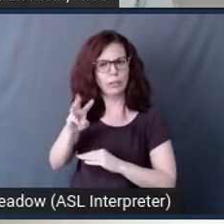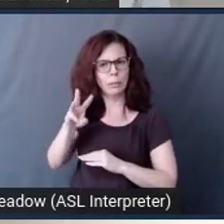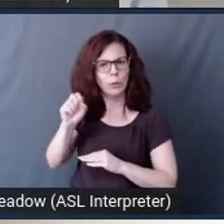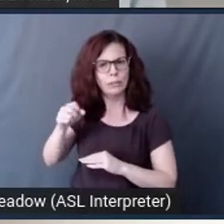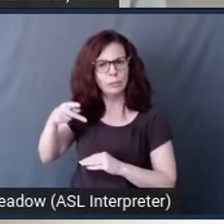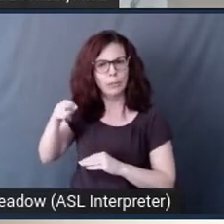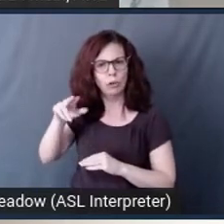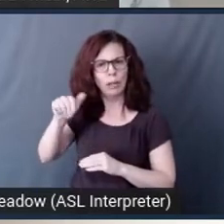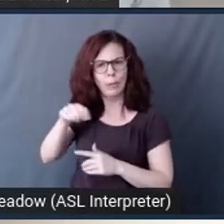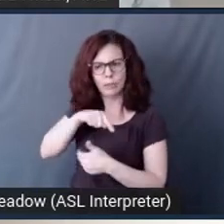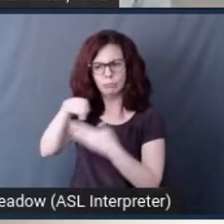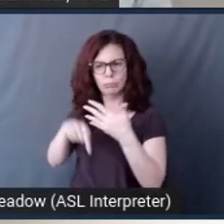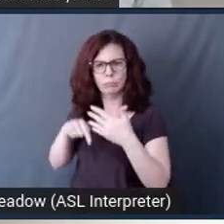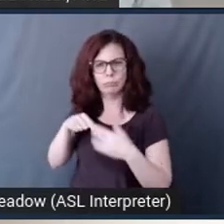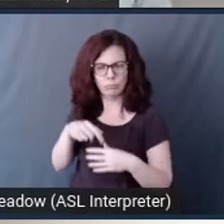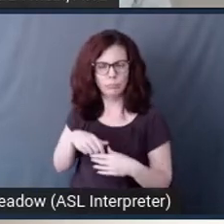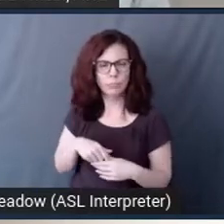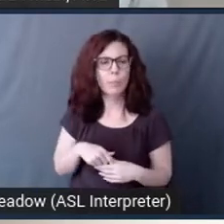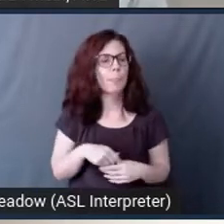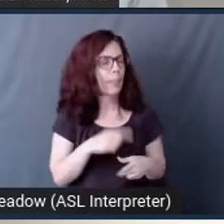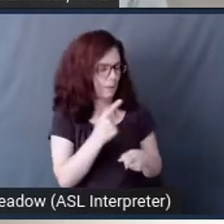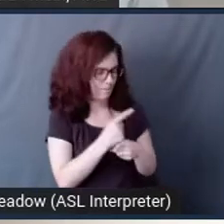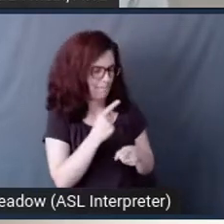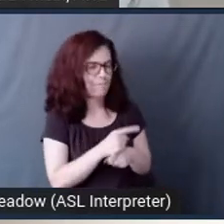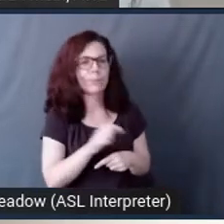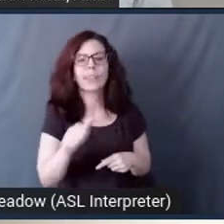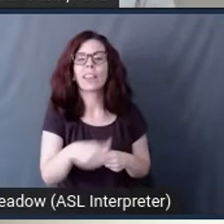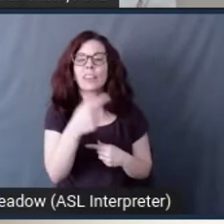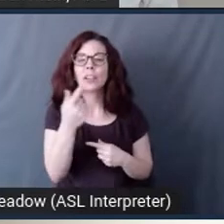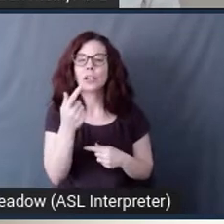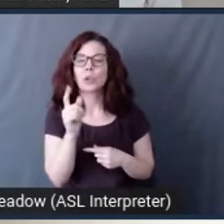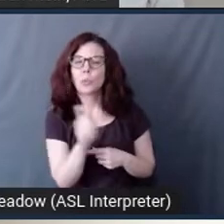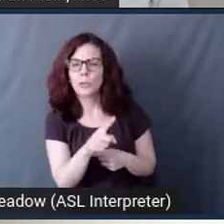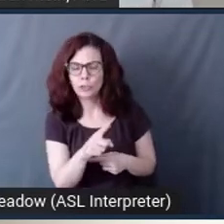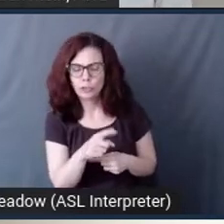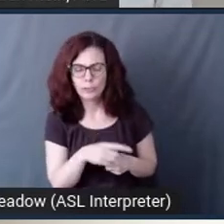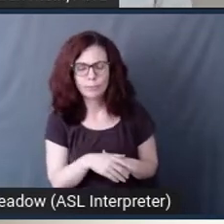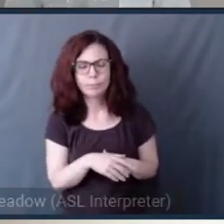This is a question also being asked twice by James.